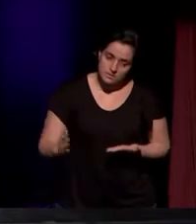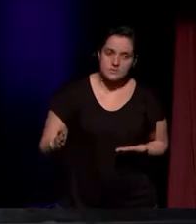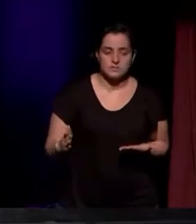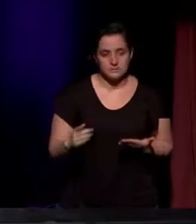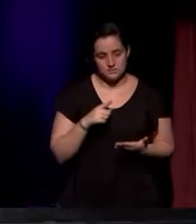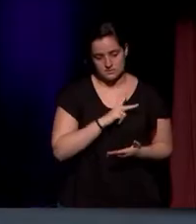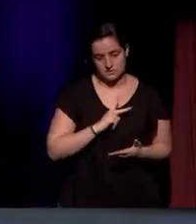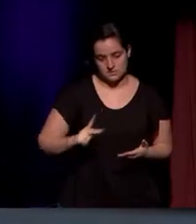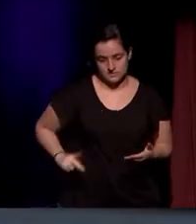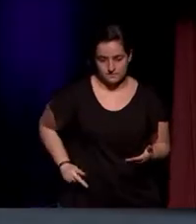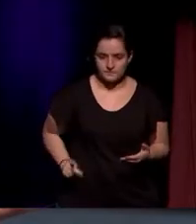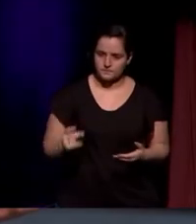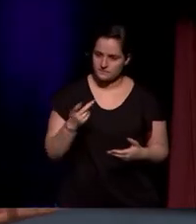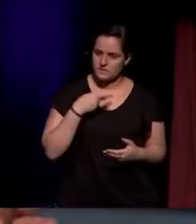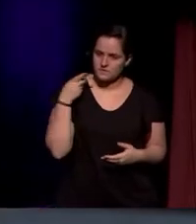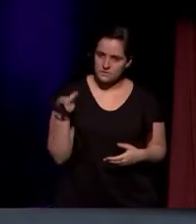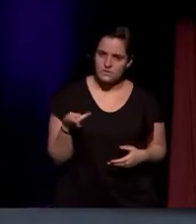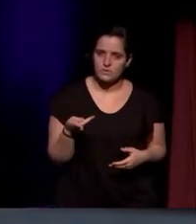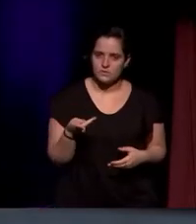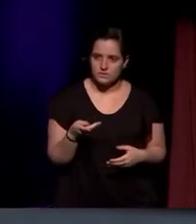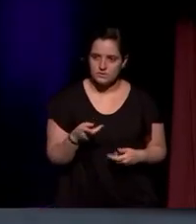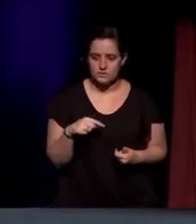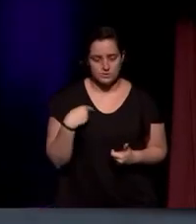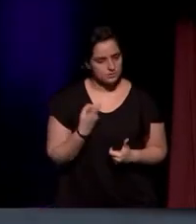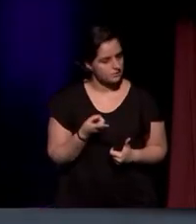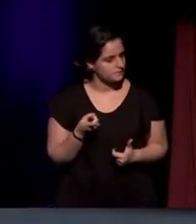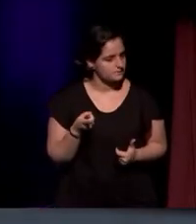Filipe Nyusi said that we could not speak